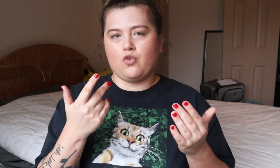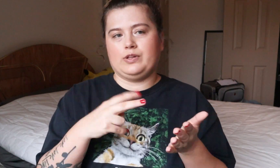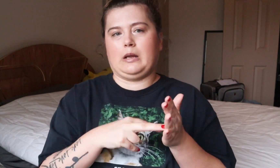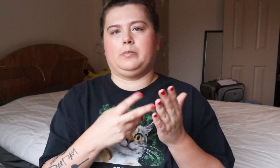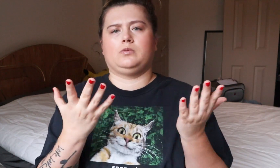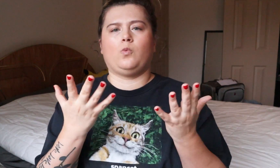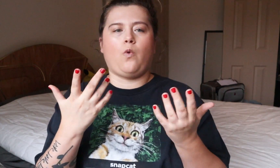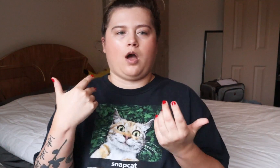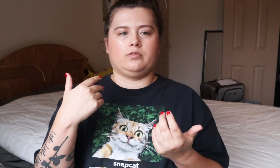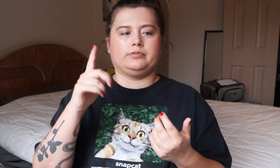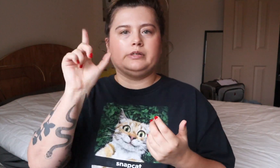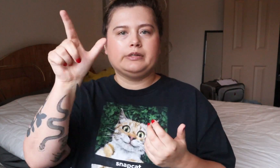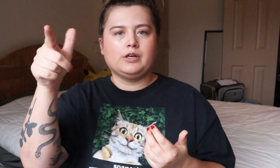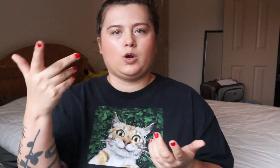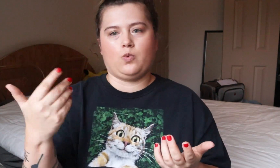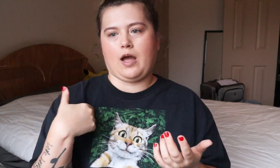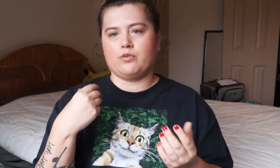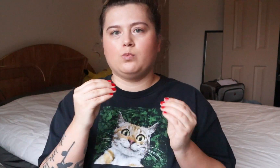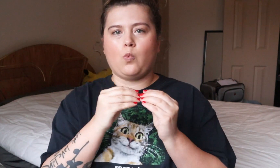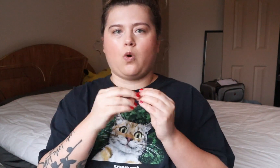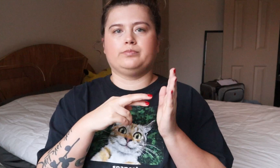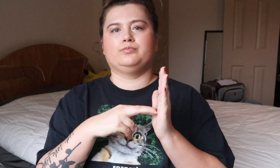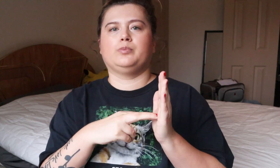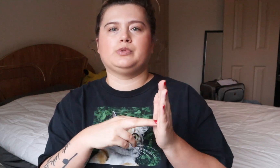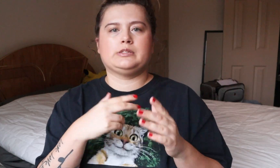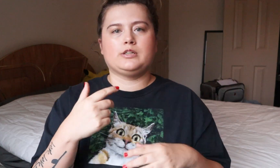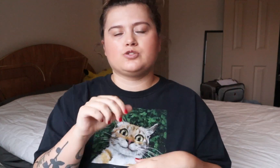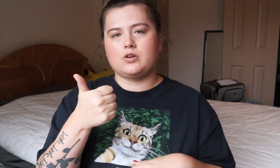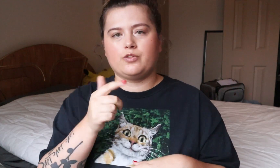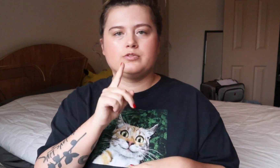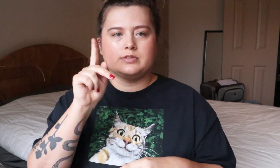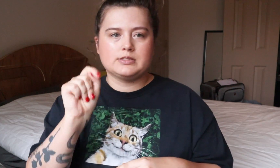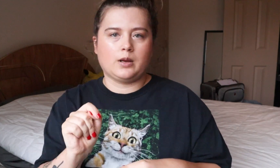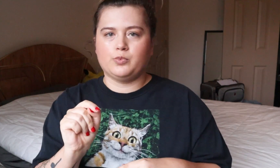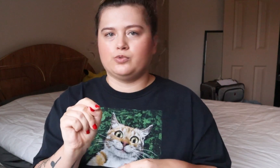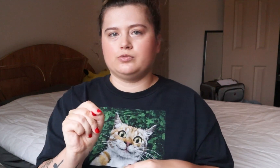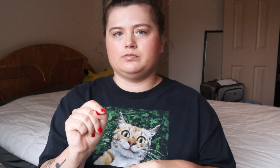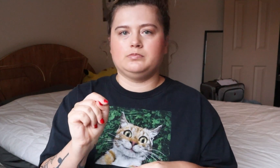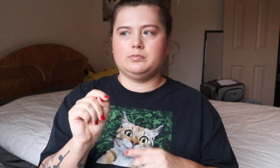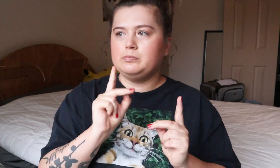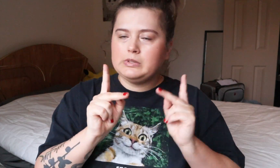And hopefully that means in the future, we'll have more representation.